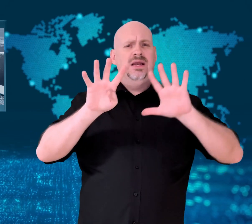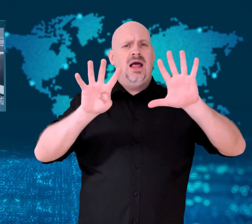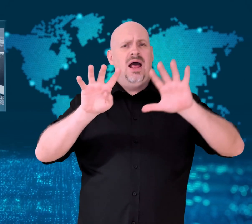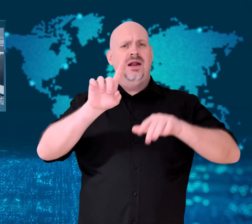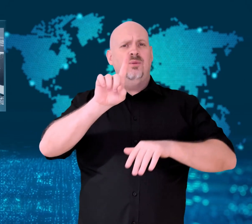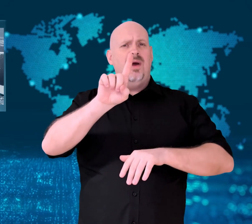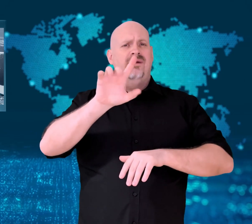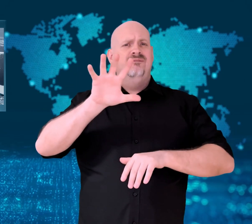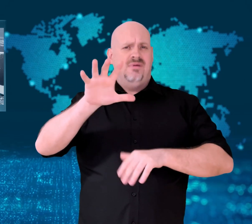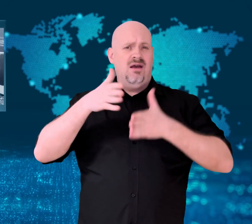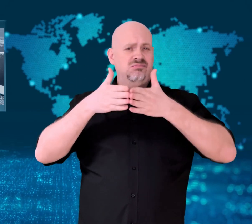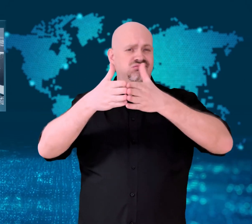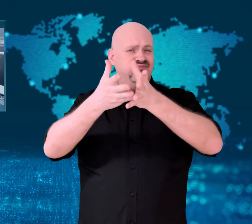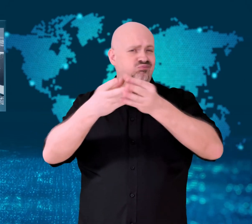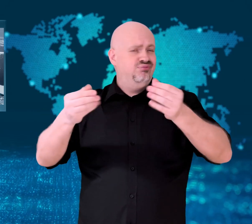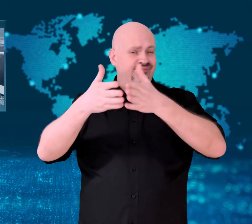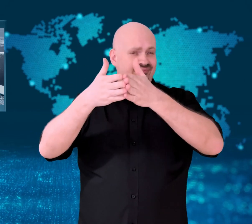On Wednesday,